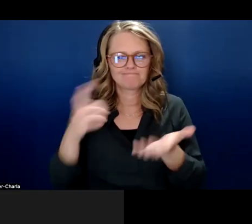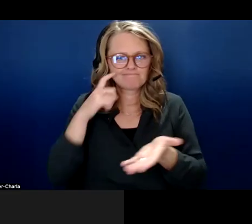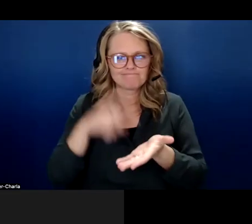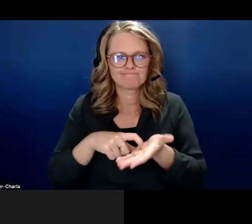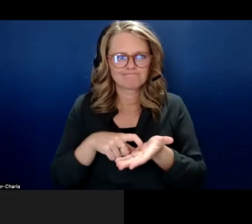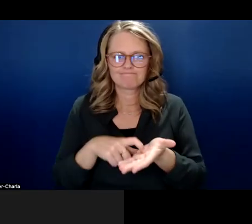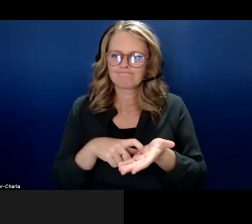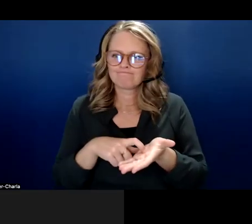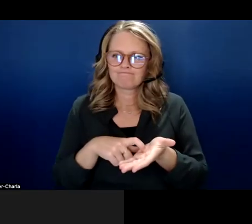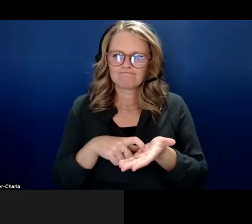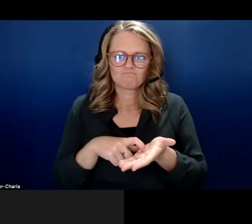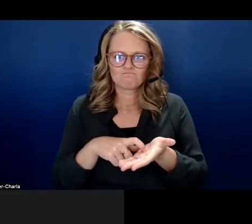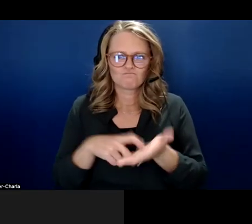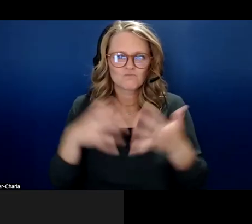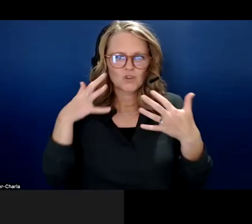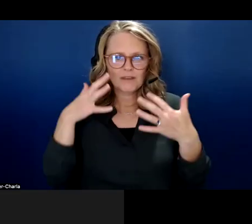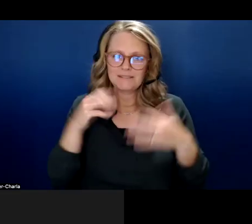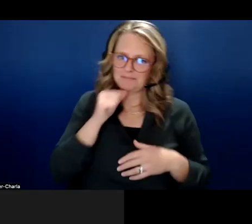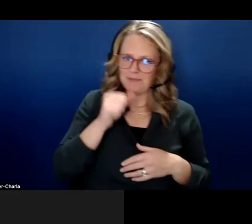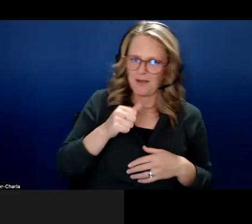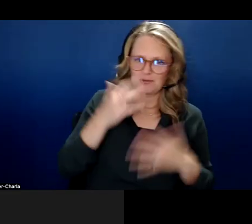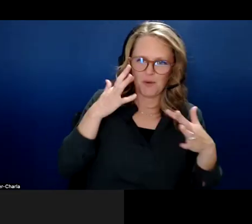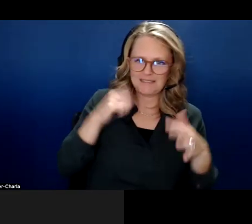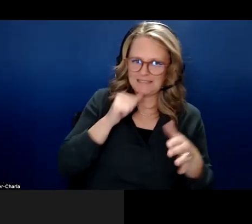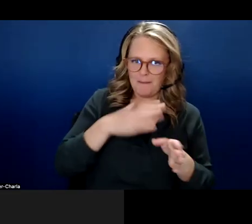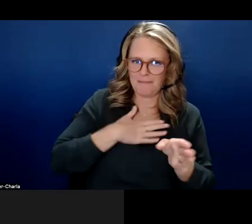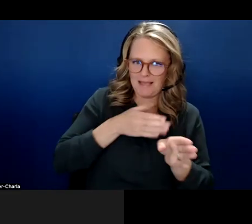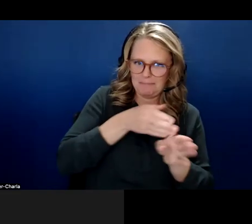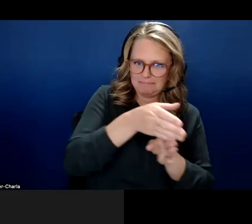And noise is not my specialty, so the exact words that they use are escaping me,